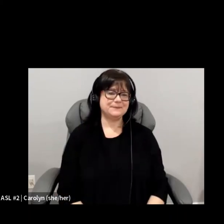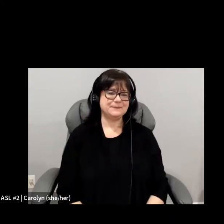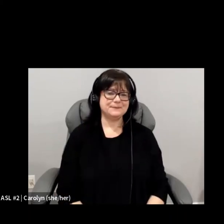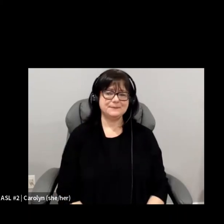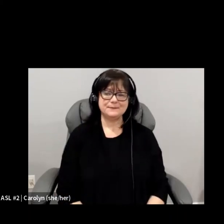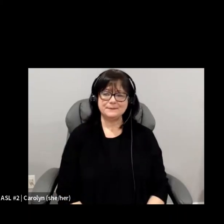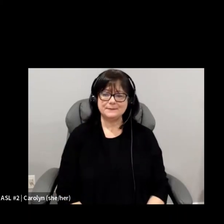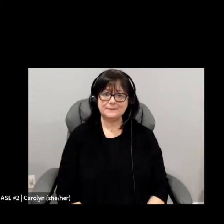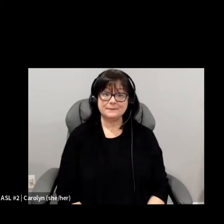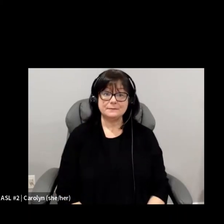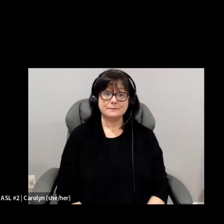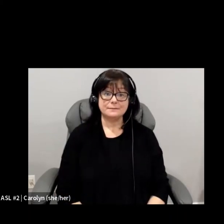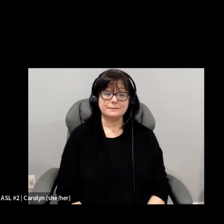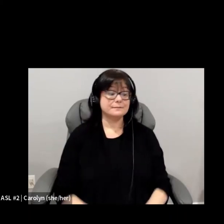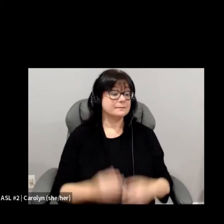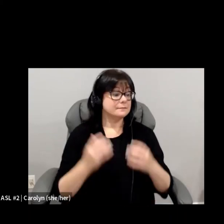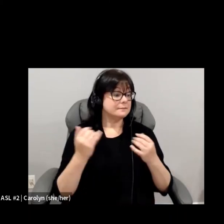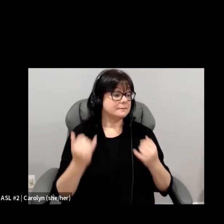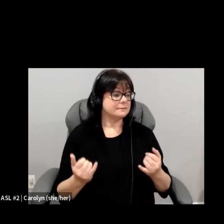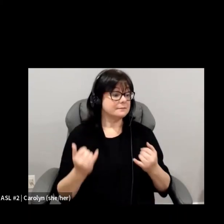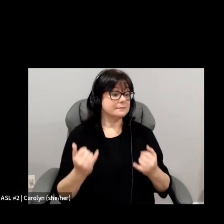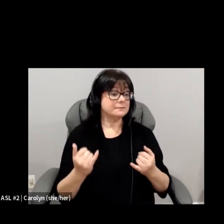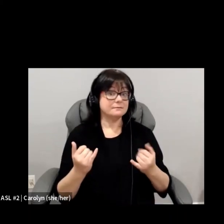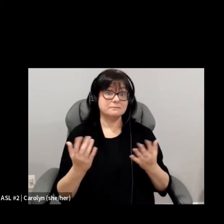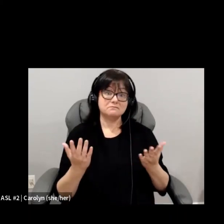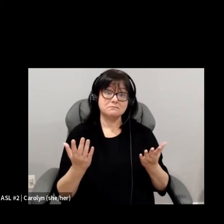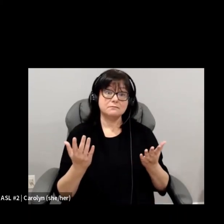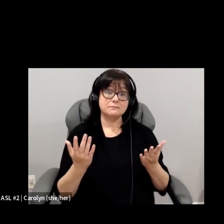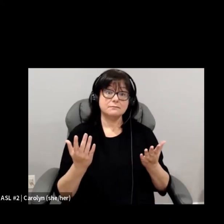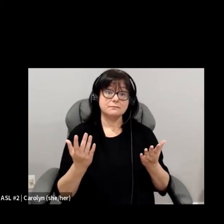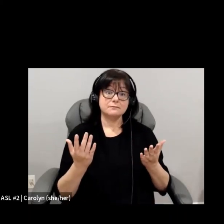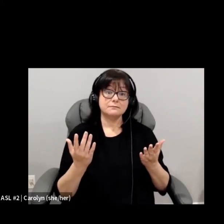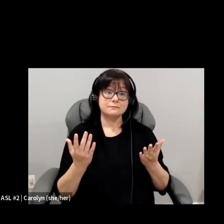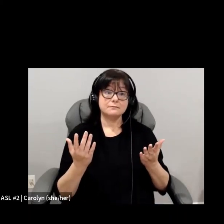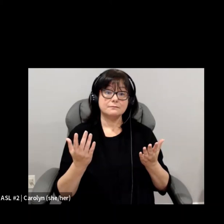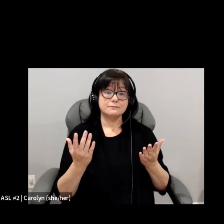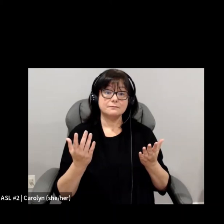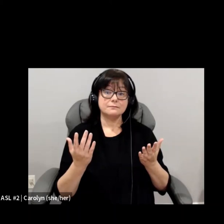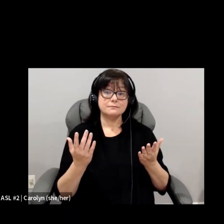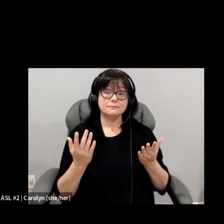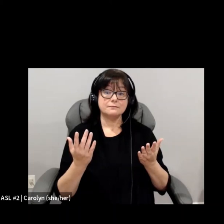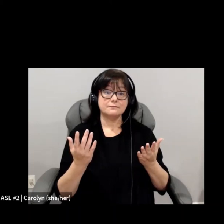THAT BRINGS US TO ESSENTIALLY TO THE END OF OUR MEETING.